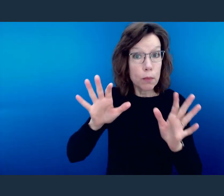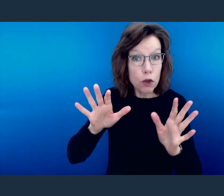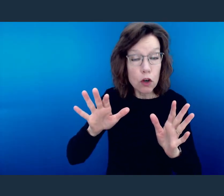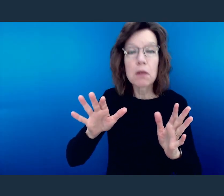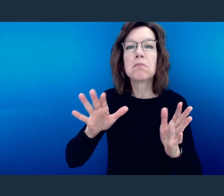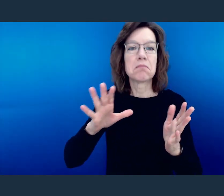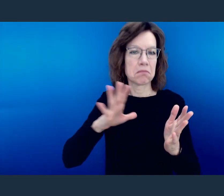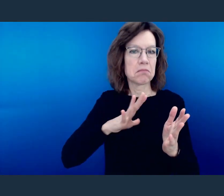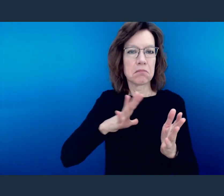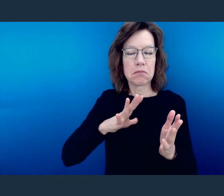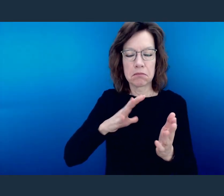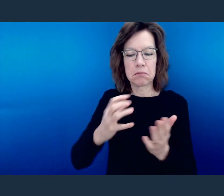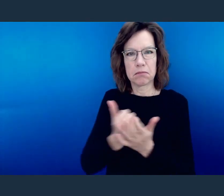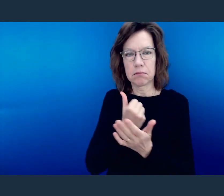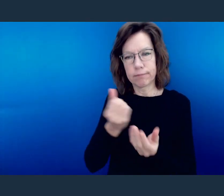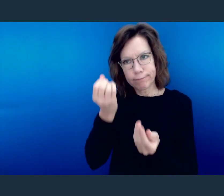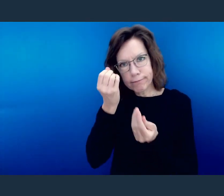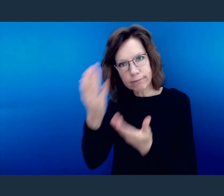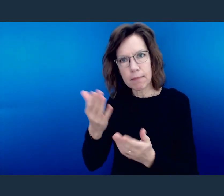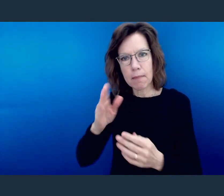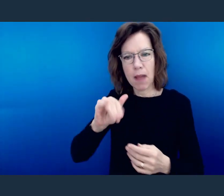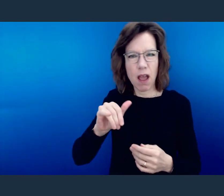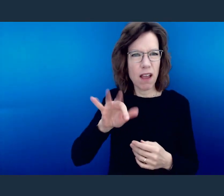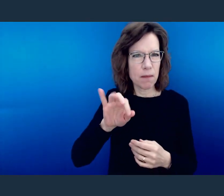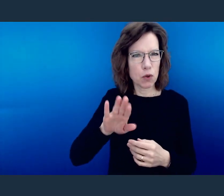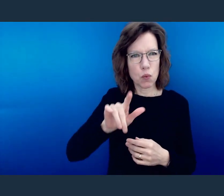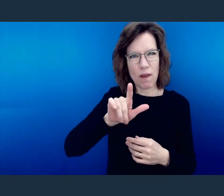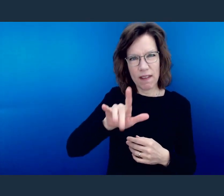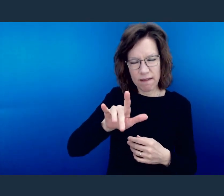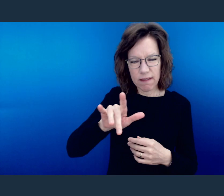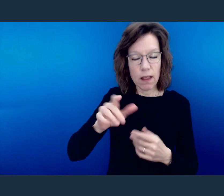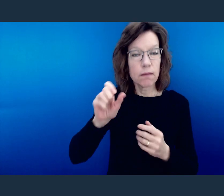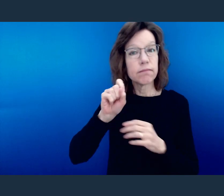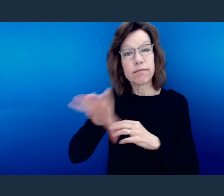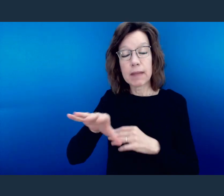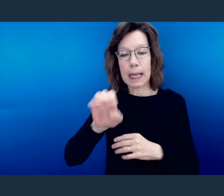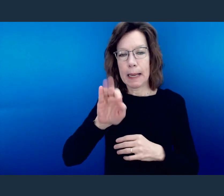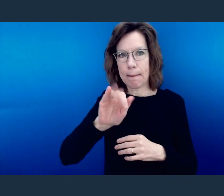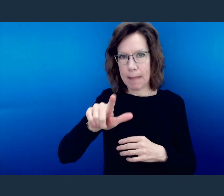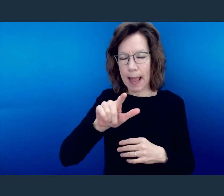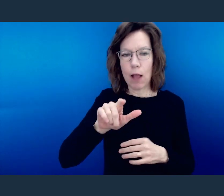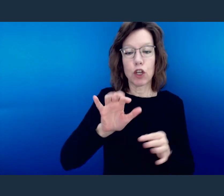services, you're going to want to do that by the 25th as well by emailing interpreting@bethanylaurel.org.